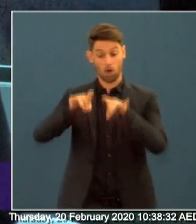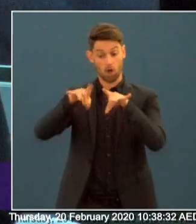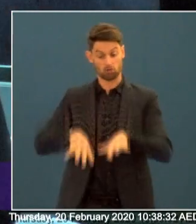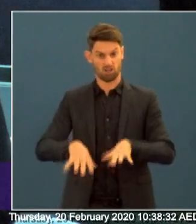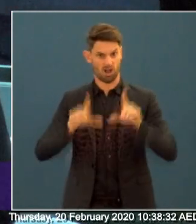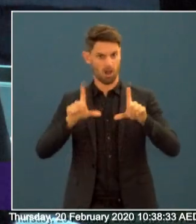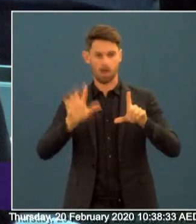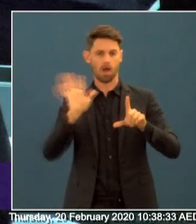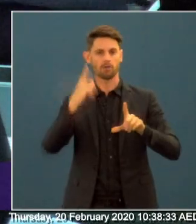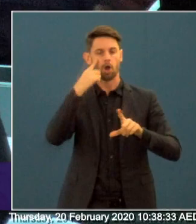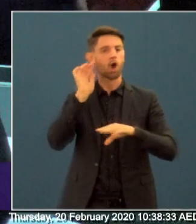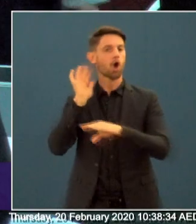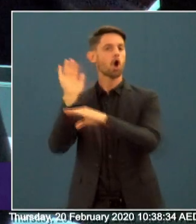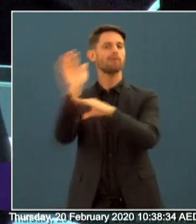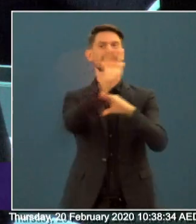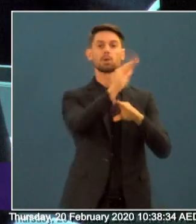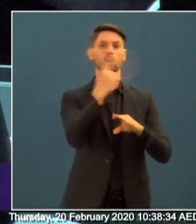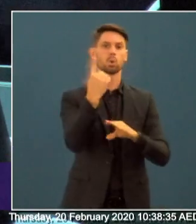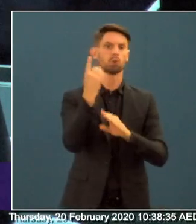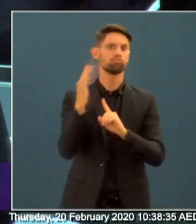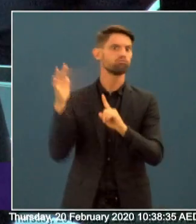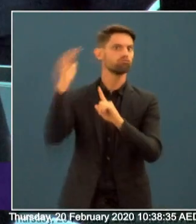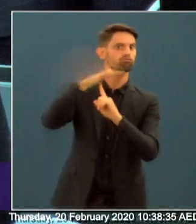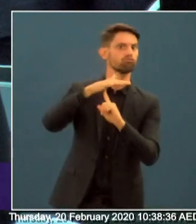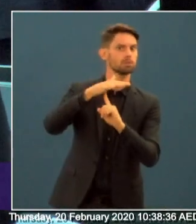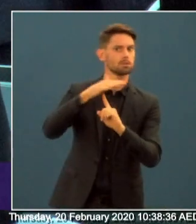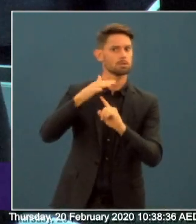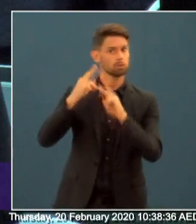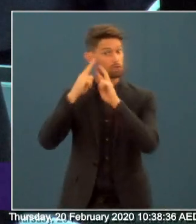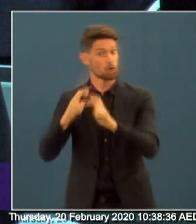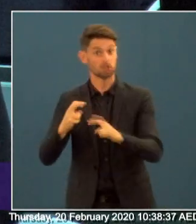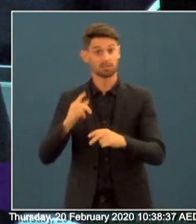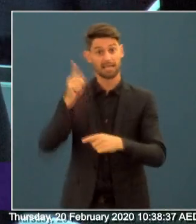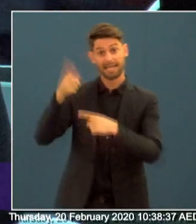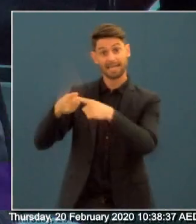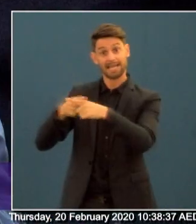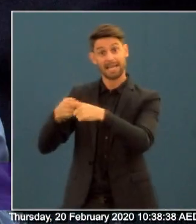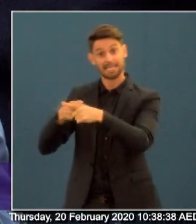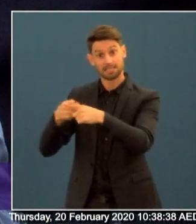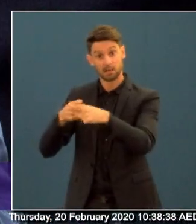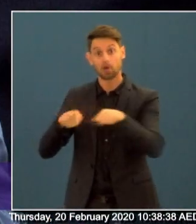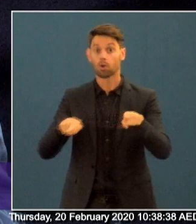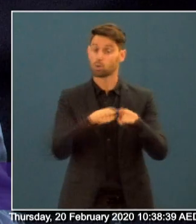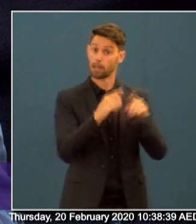some of the key places in terms of research internationally is in the UK and the US? Yes, that's correct.